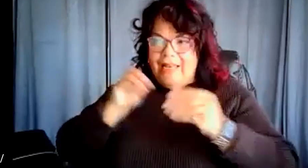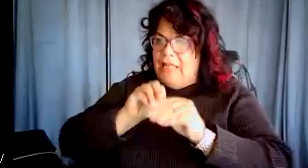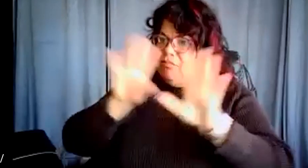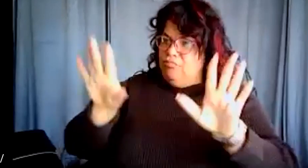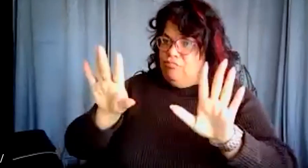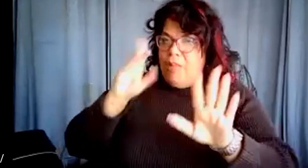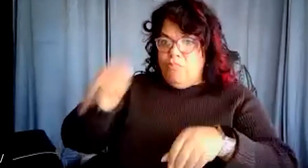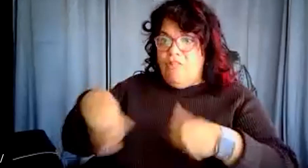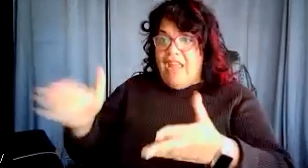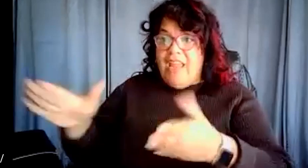Absolutely.